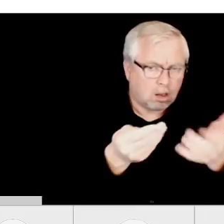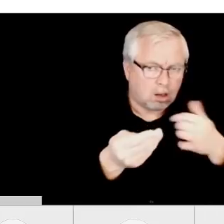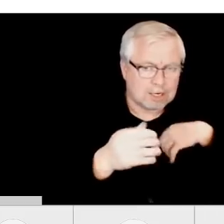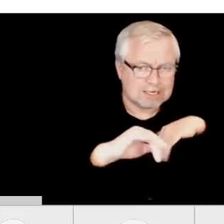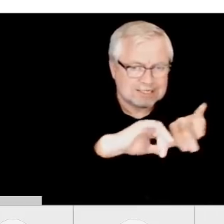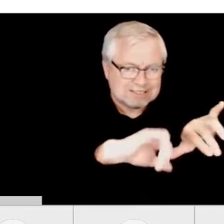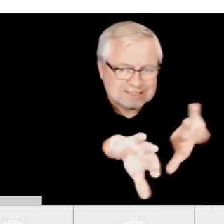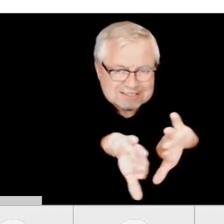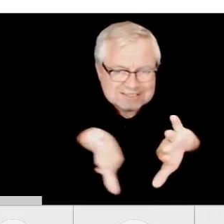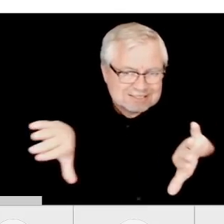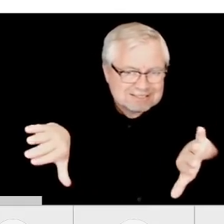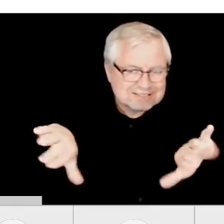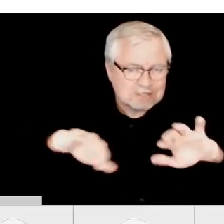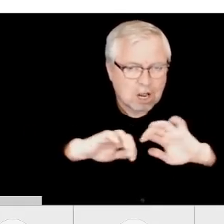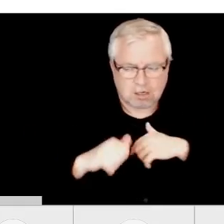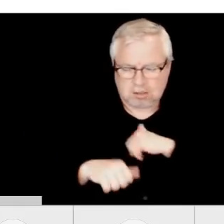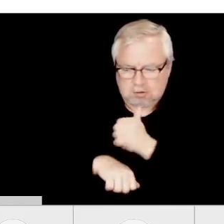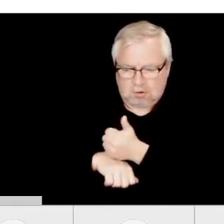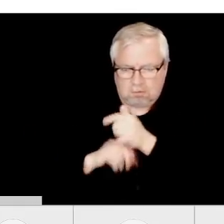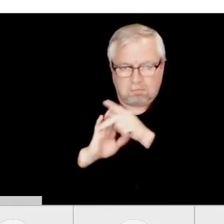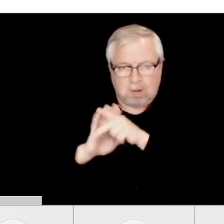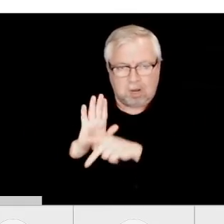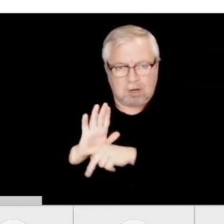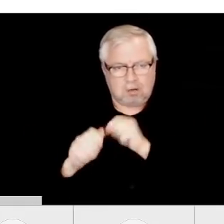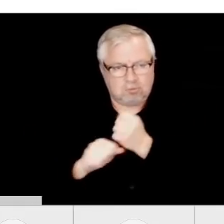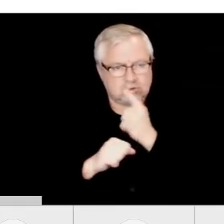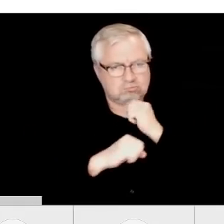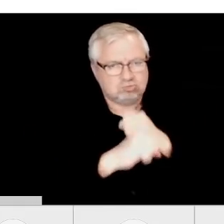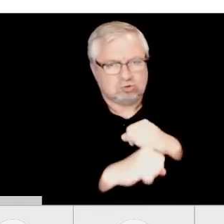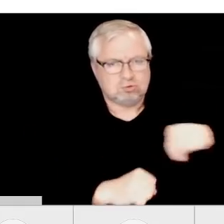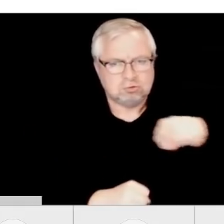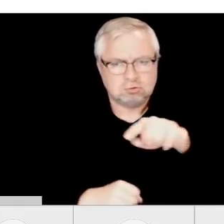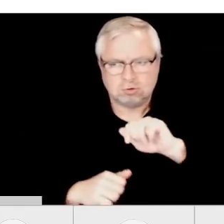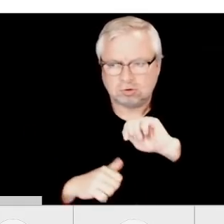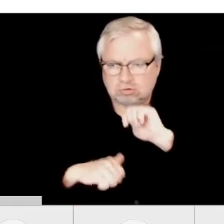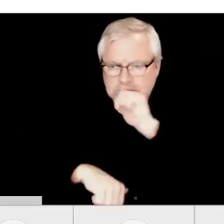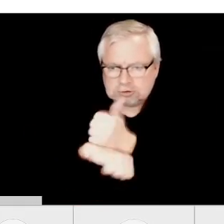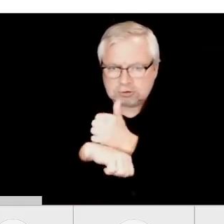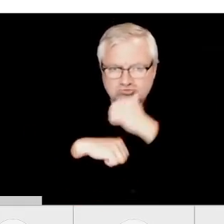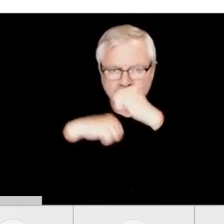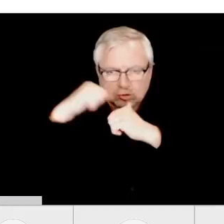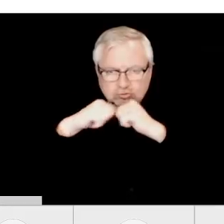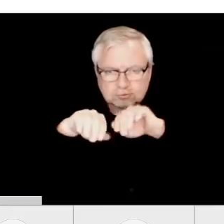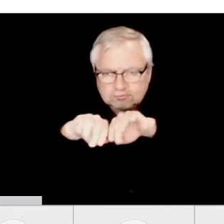workplaces and places of business that allow some level of continued reduction